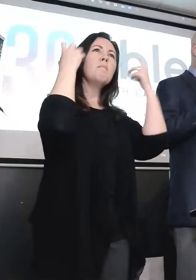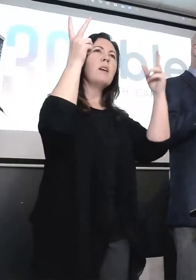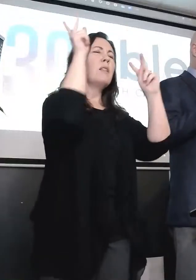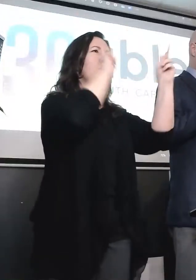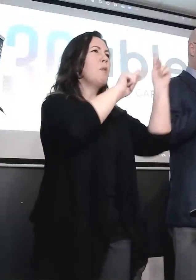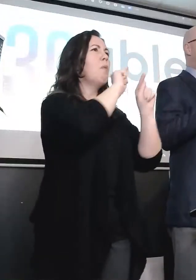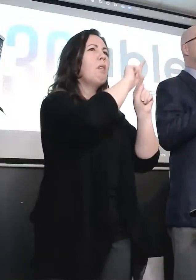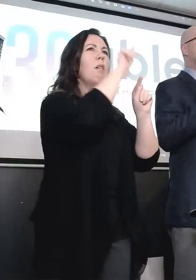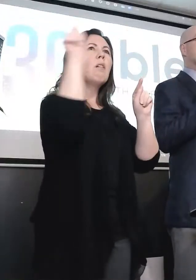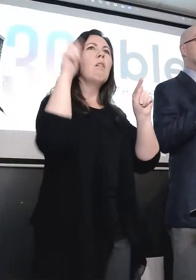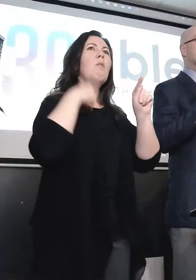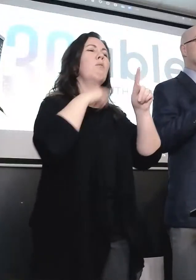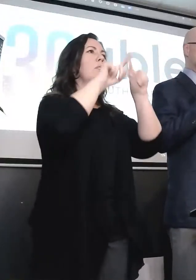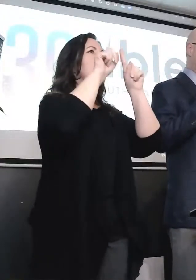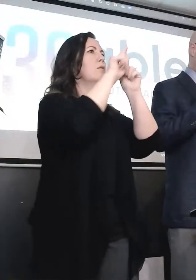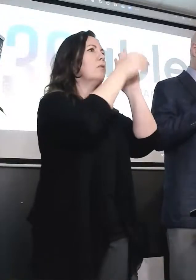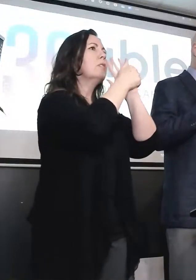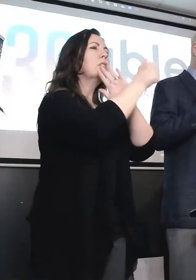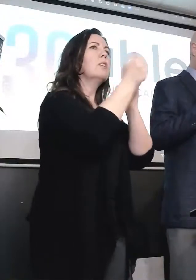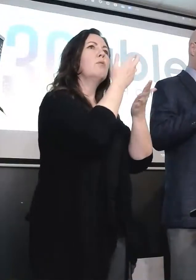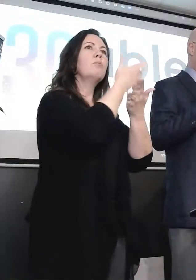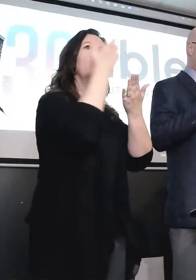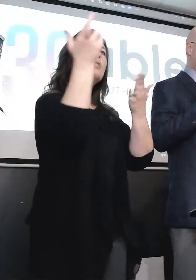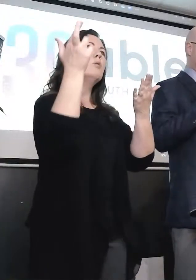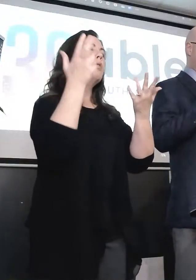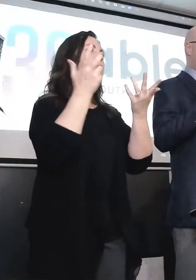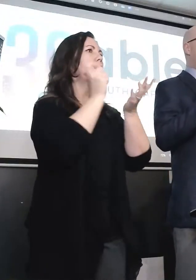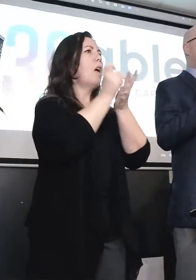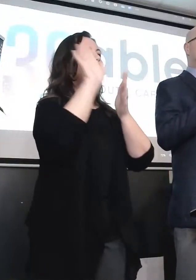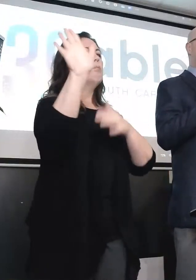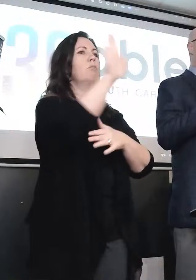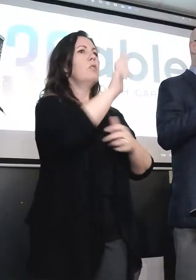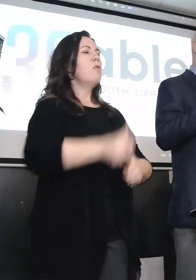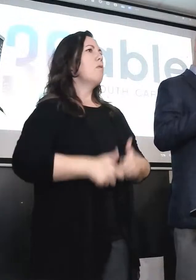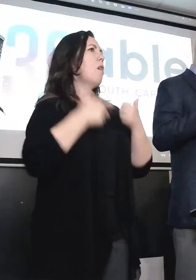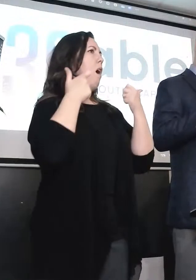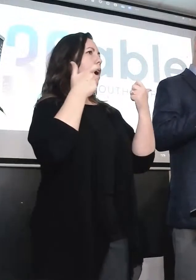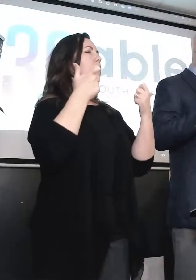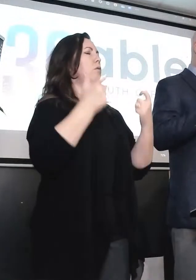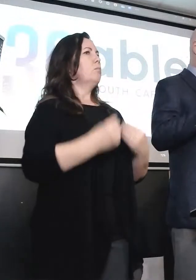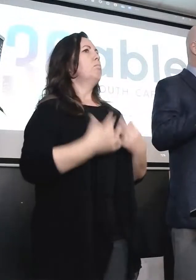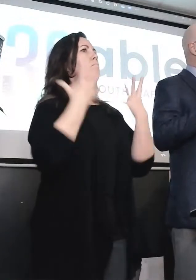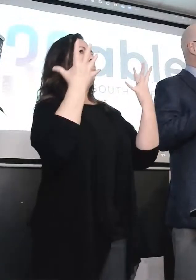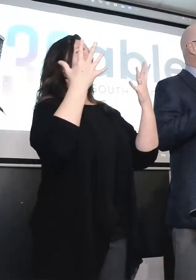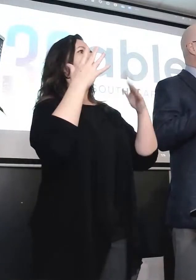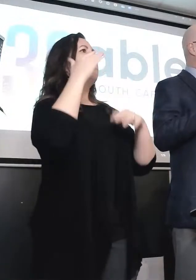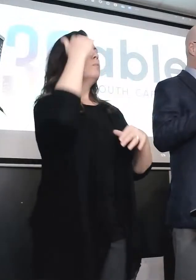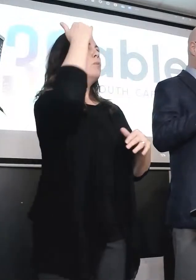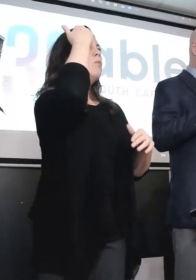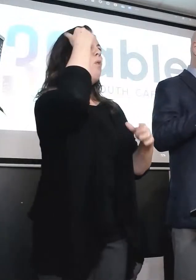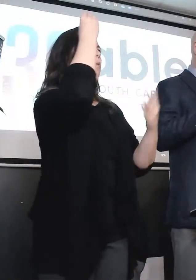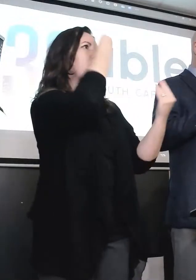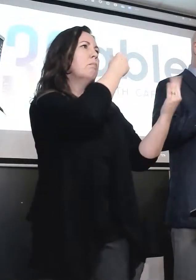tools and resources to live fulfilling lives, educated the public about disability issues,